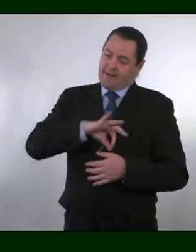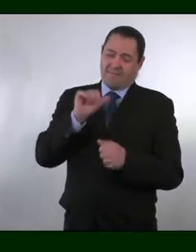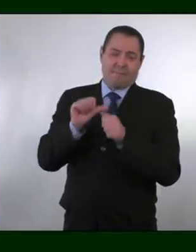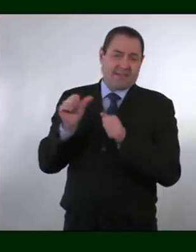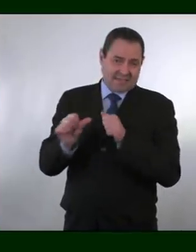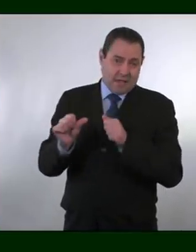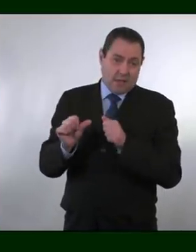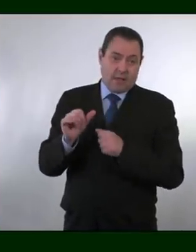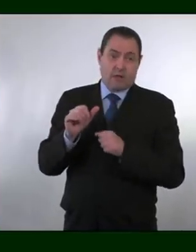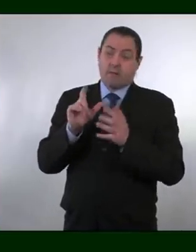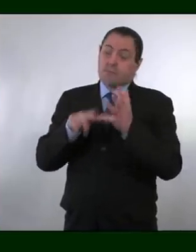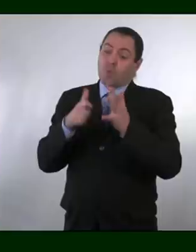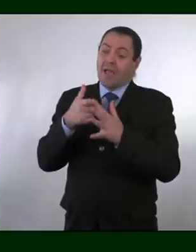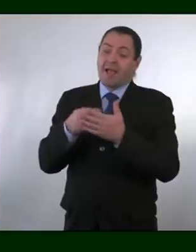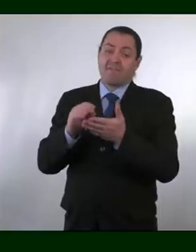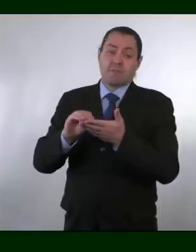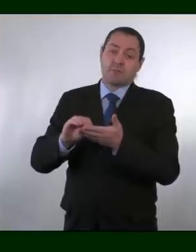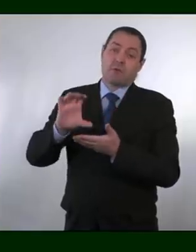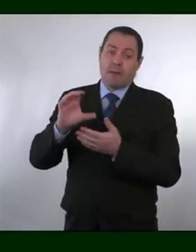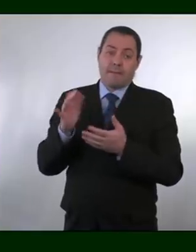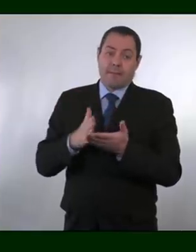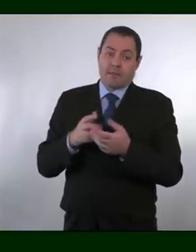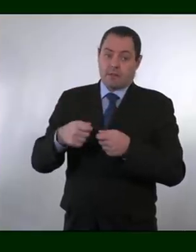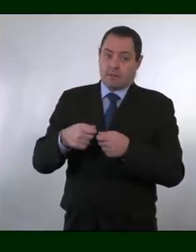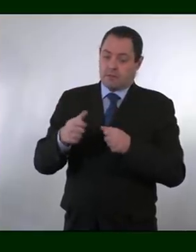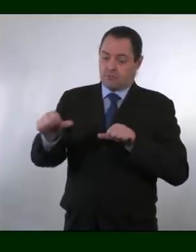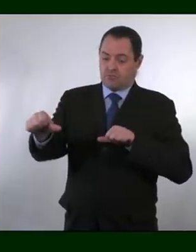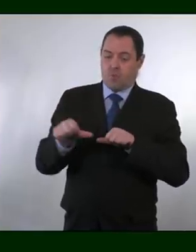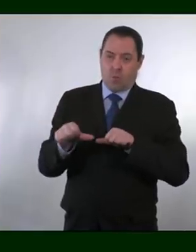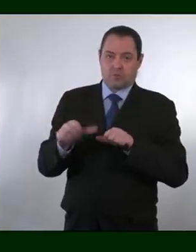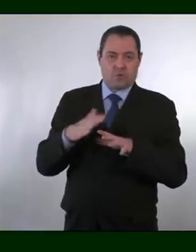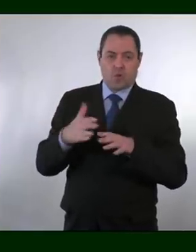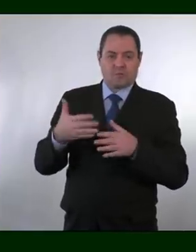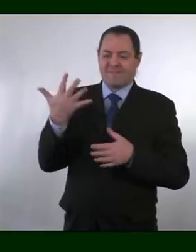the UK Government’s contribution was spread over a shorter period than the current 15 years—say,